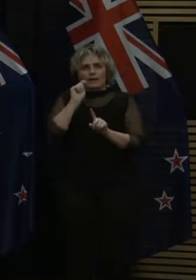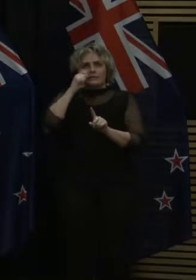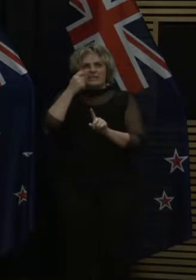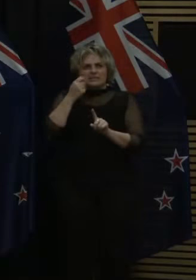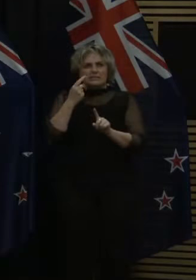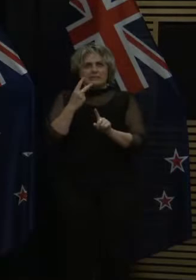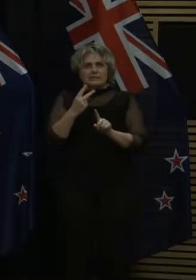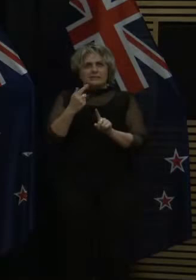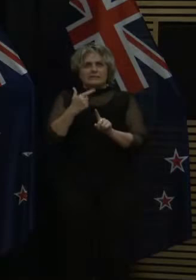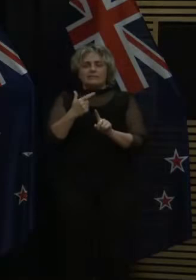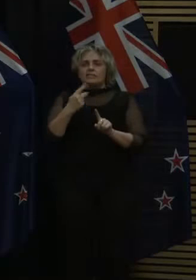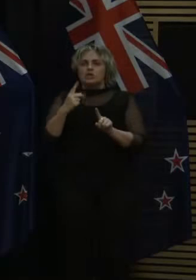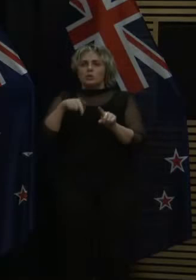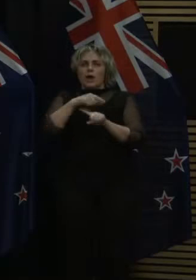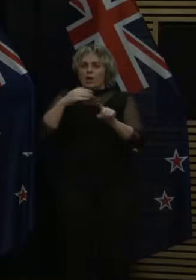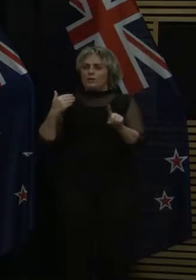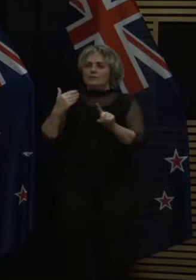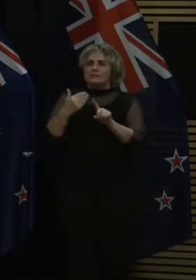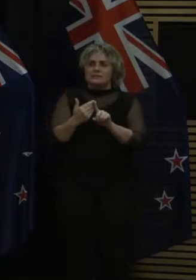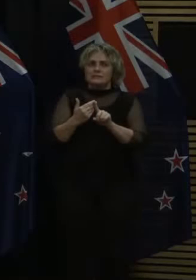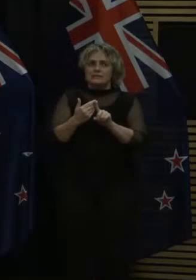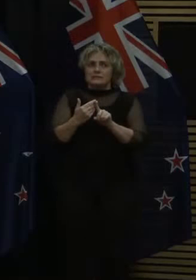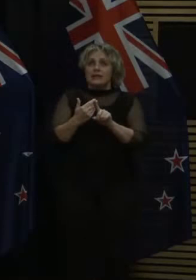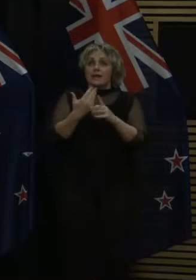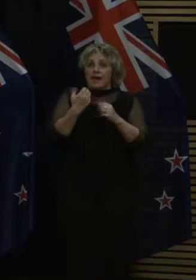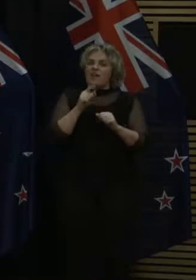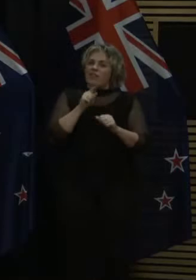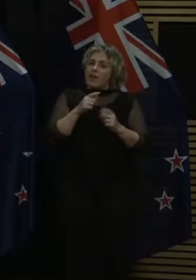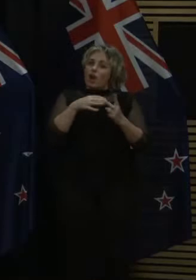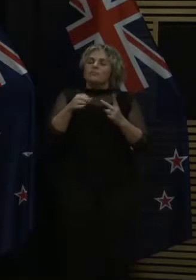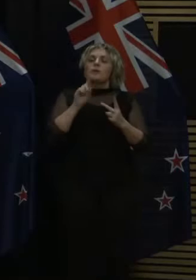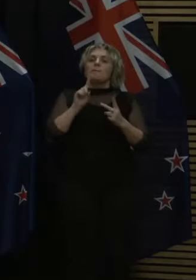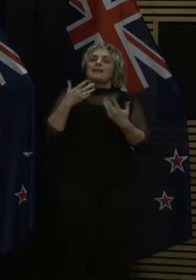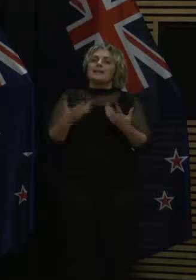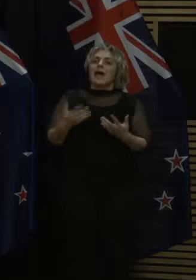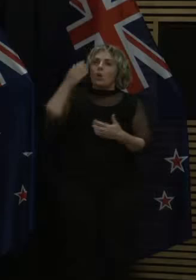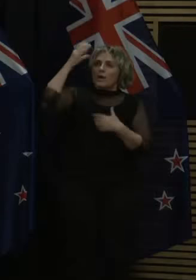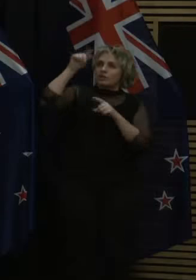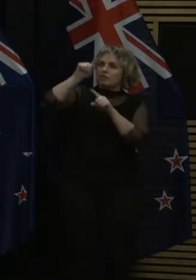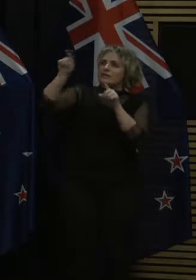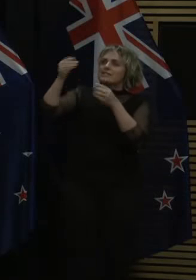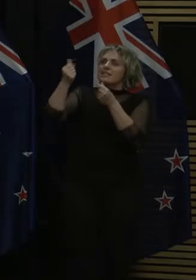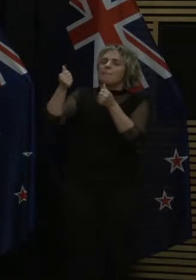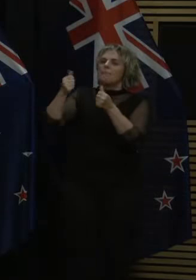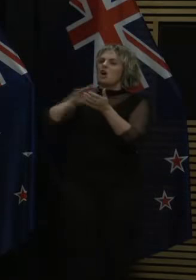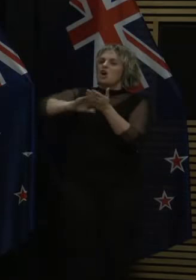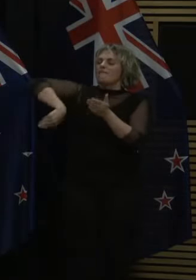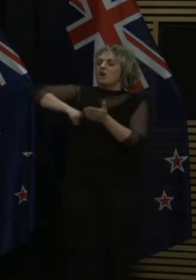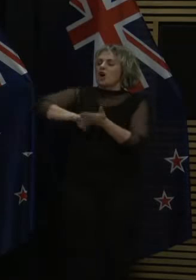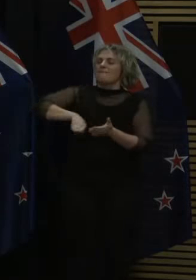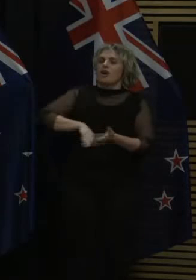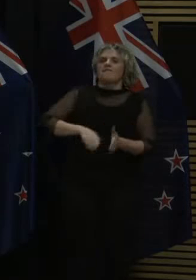used it tests as an alternativ, if you want to access a place